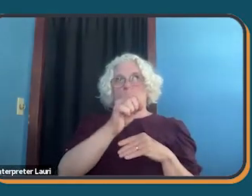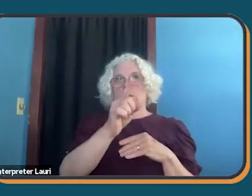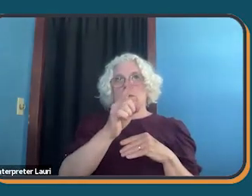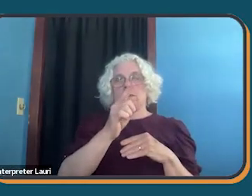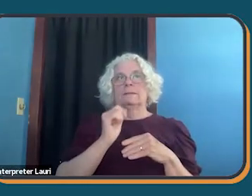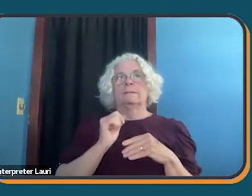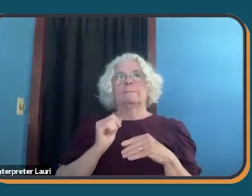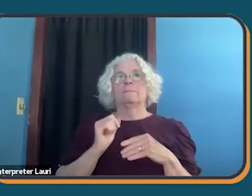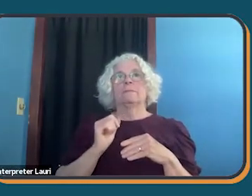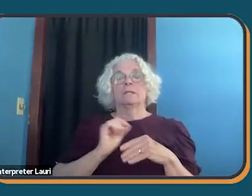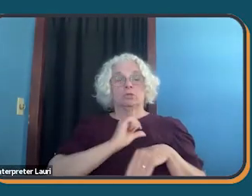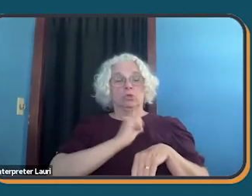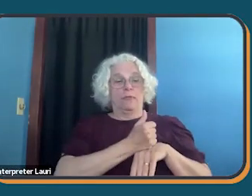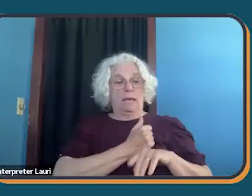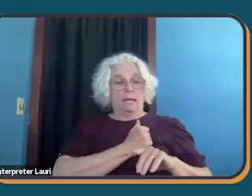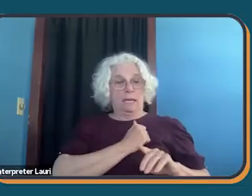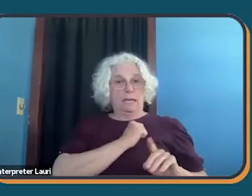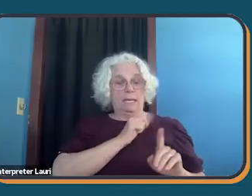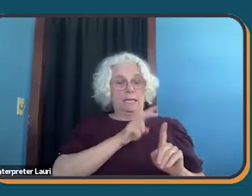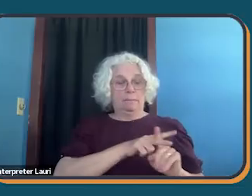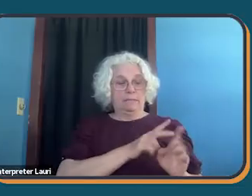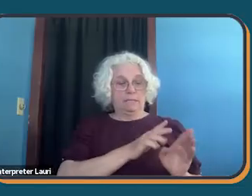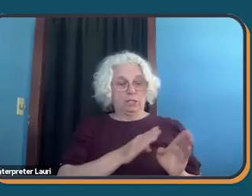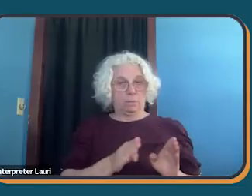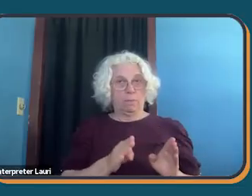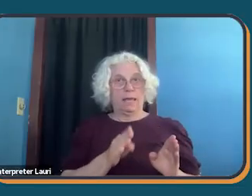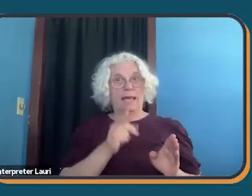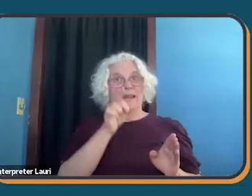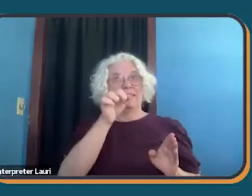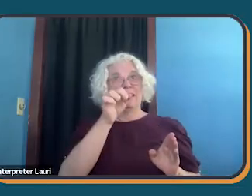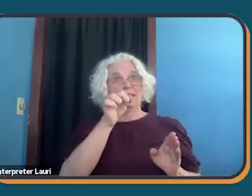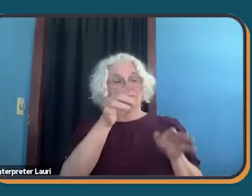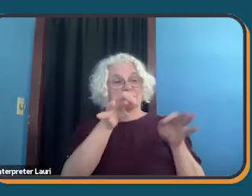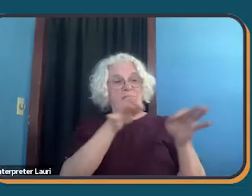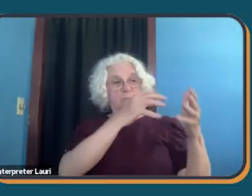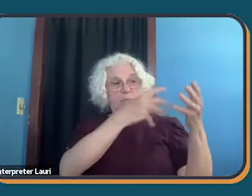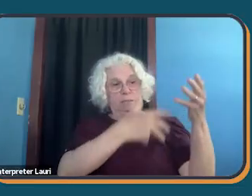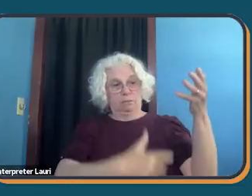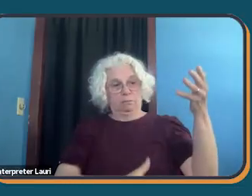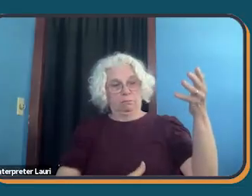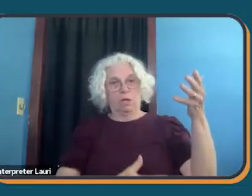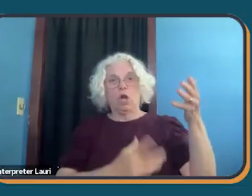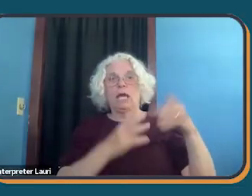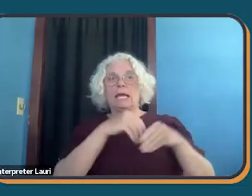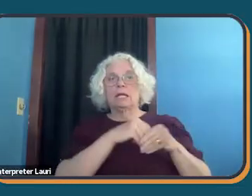The implementation plan. This is an overview of the plan.